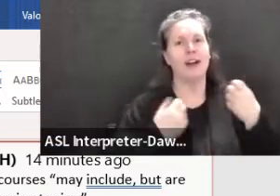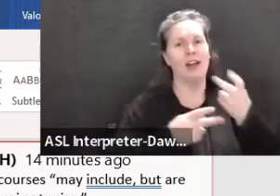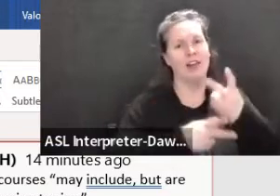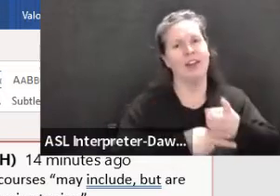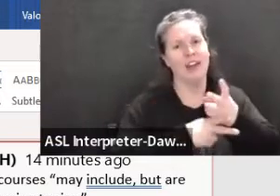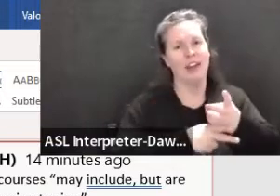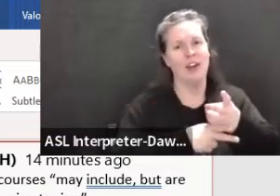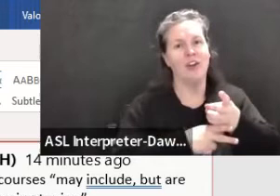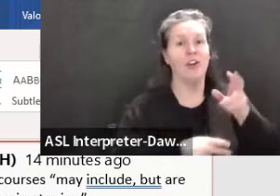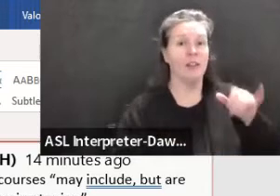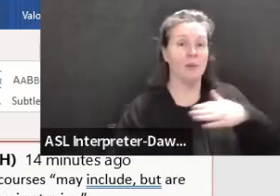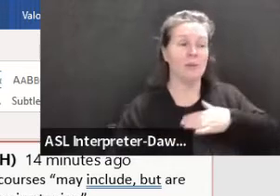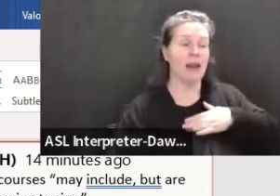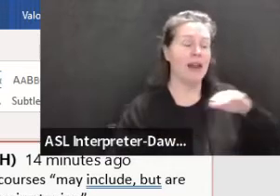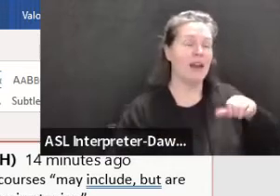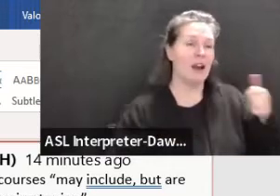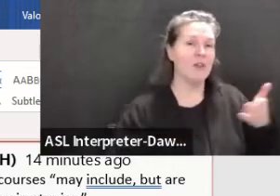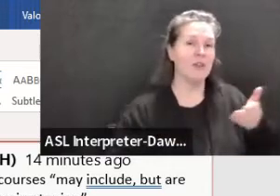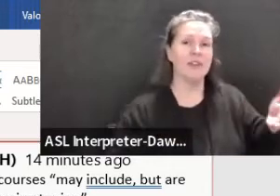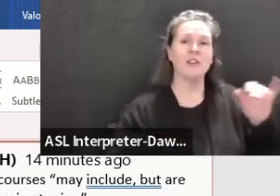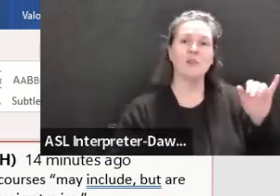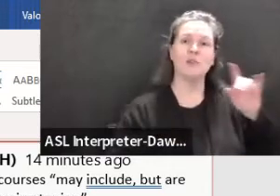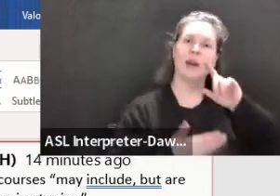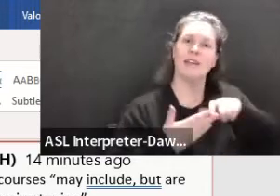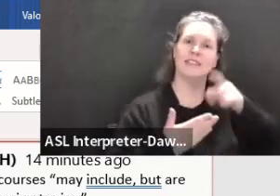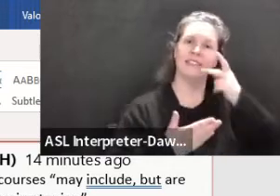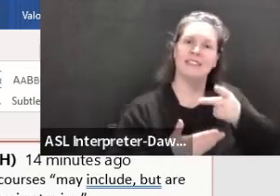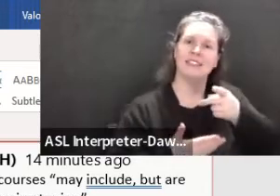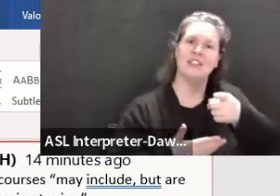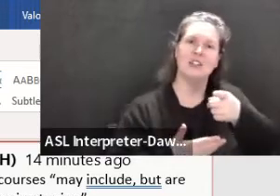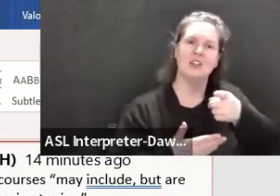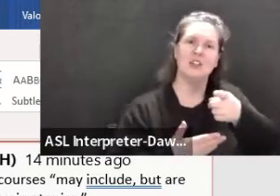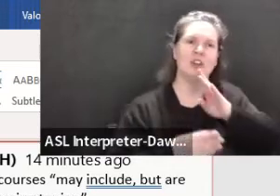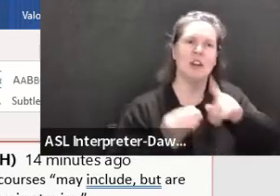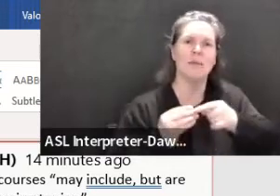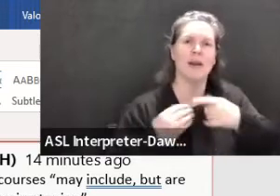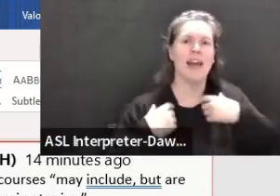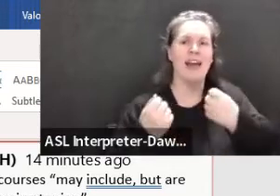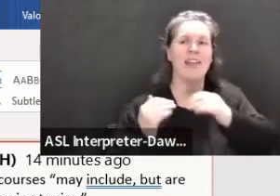And then that was my other thing is that I see that you're talking about health equity rather than healthcare equity.